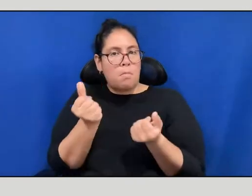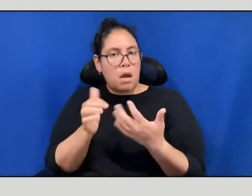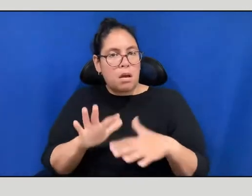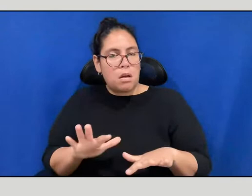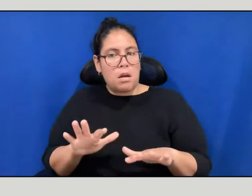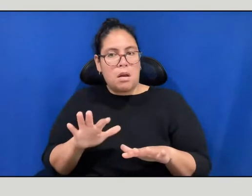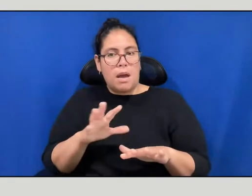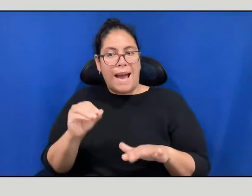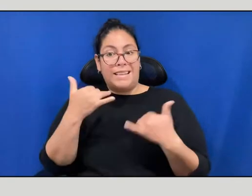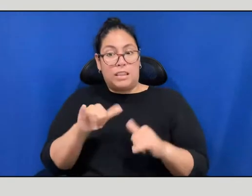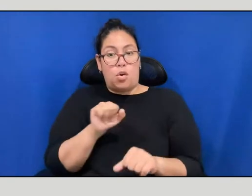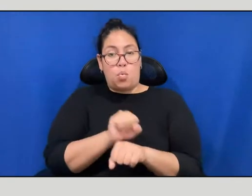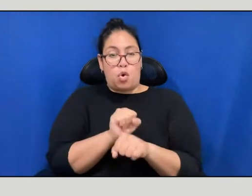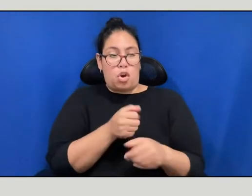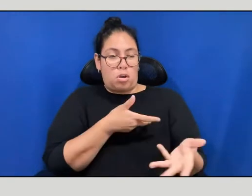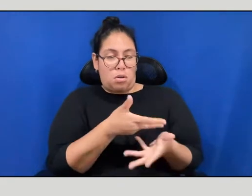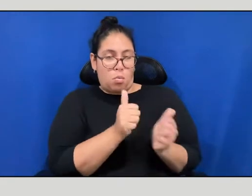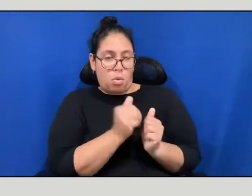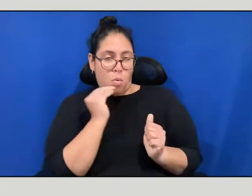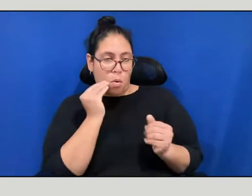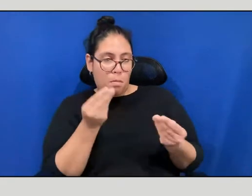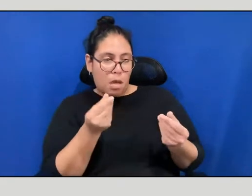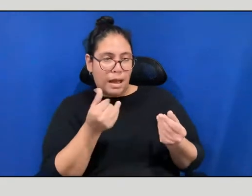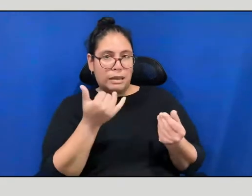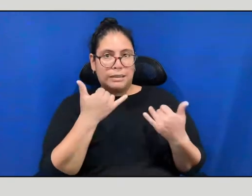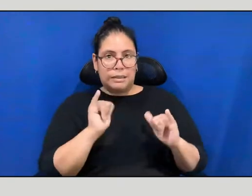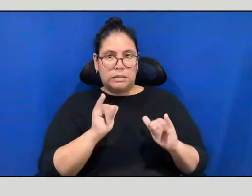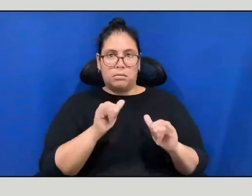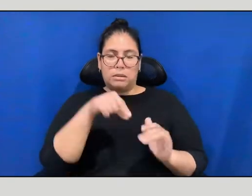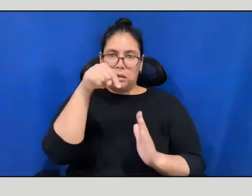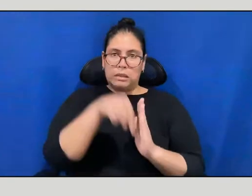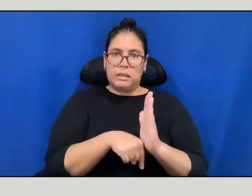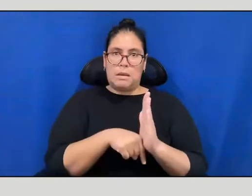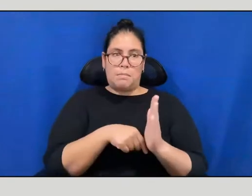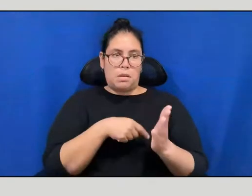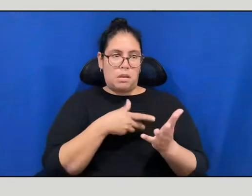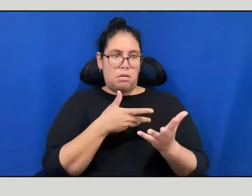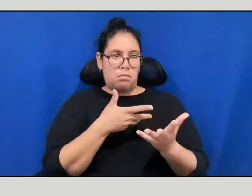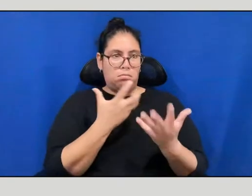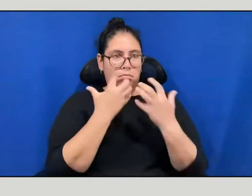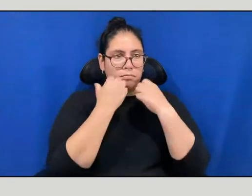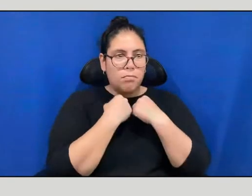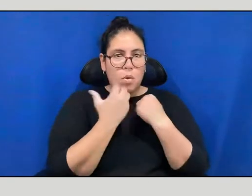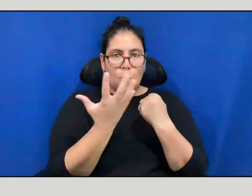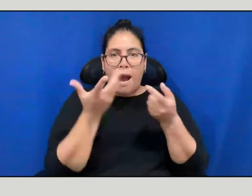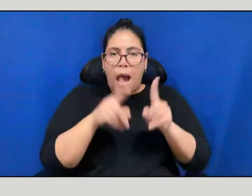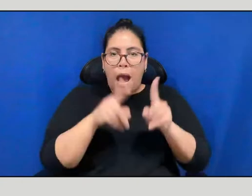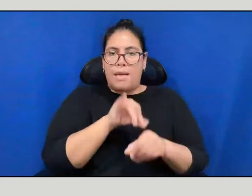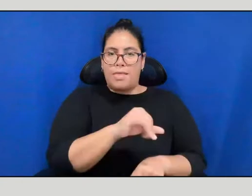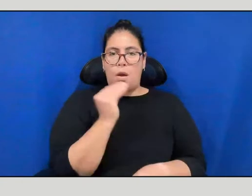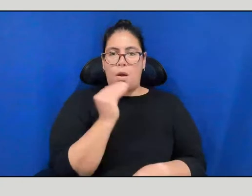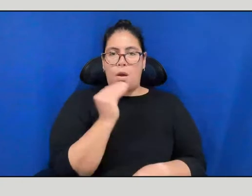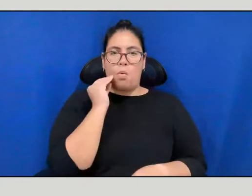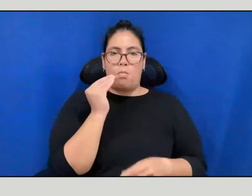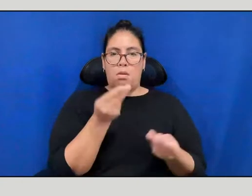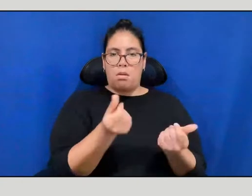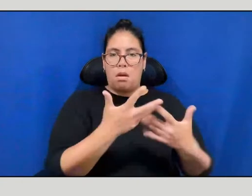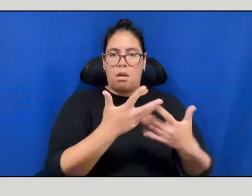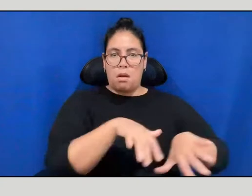and being deeply invested in what happens in that homeland. So when I was a graduate student at the University of Chicago,